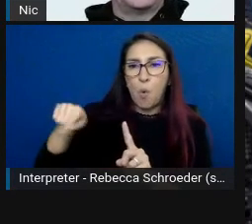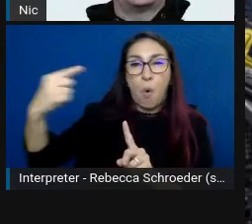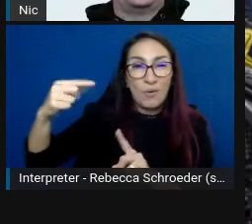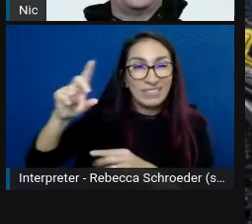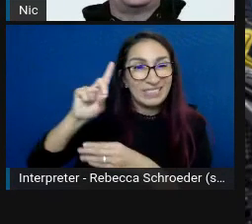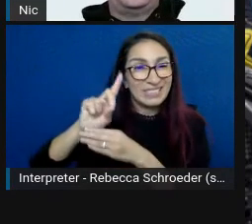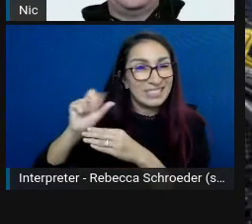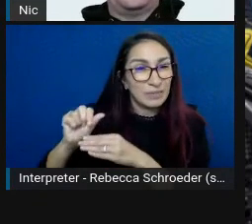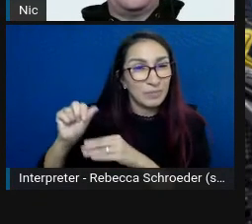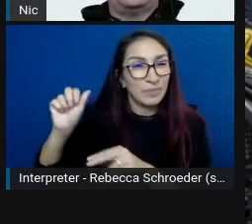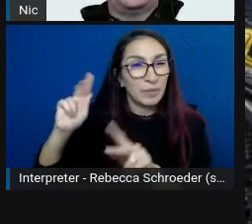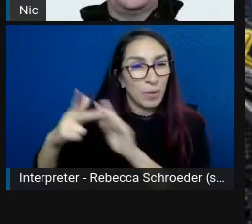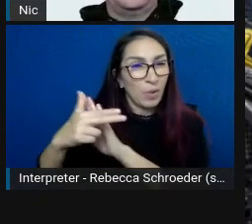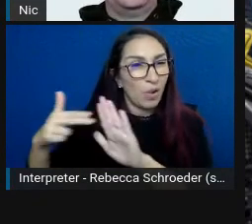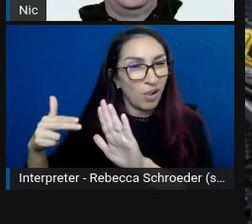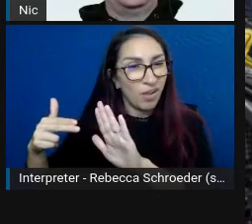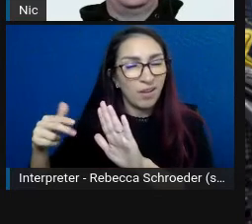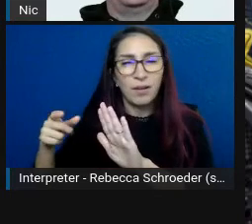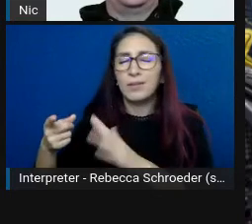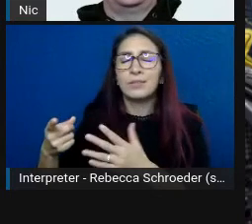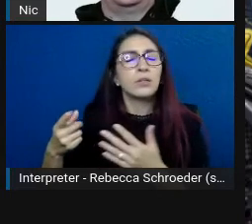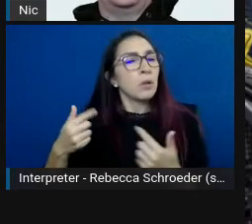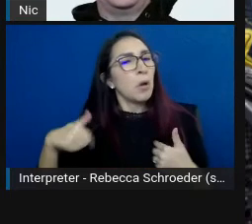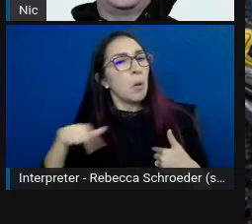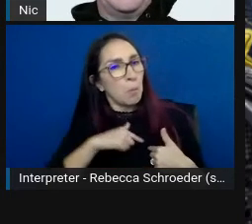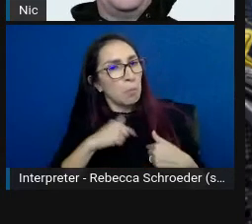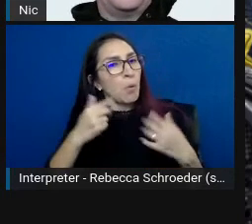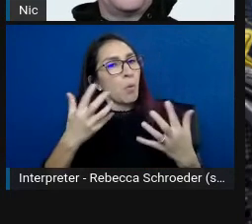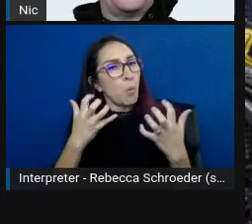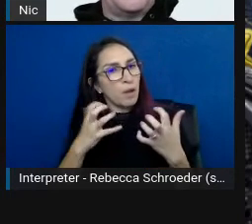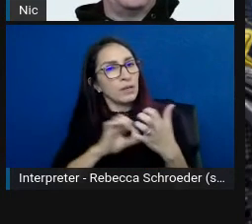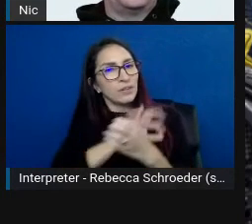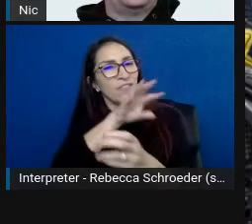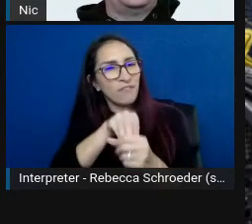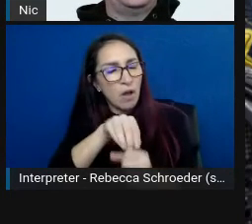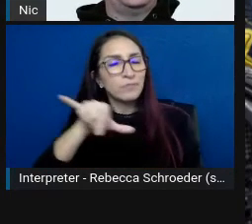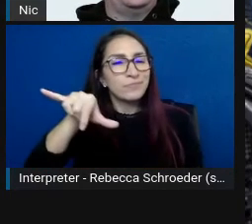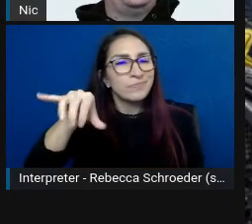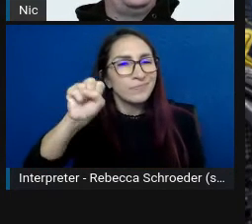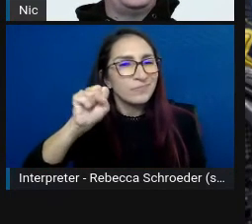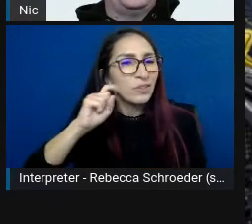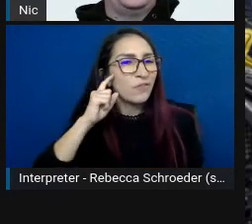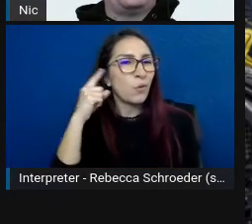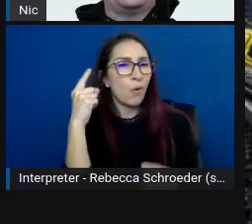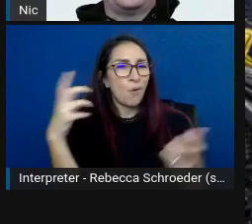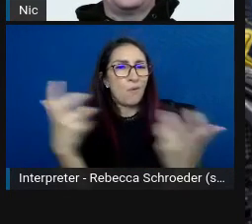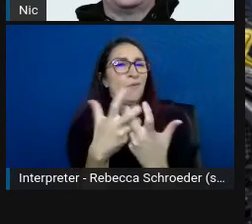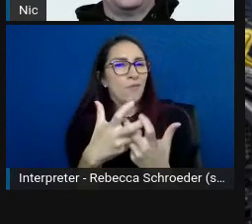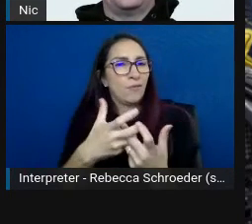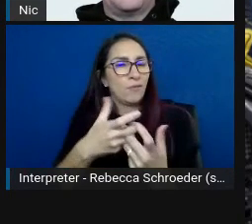Yes, we want to be involved when the circumstances are right, but we're not enough of us to go around.